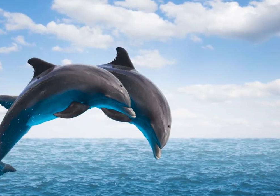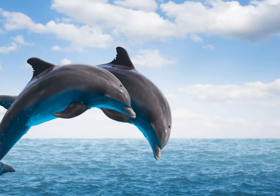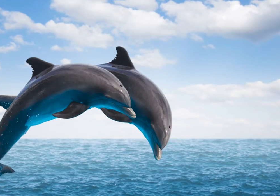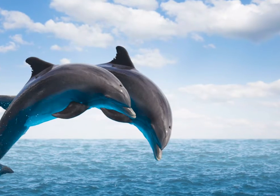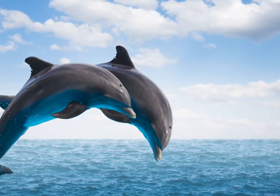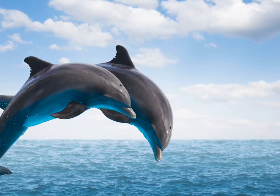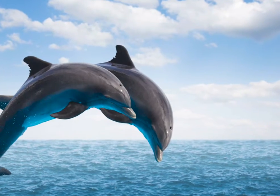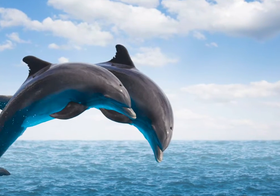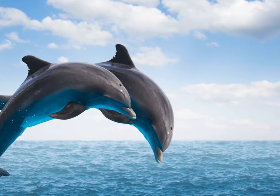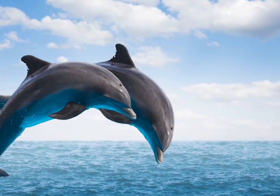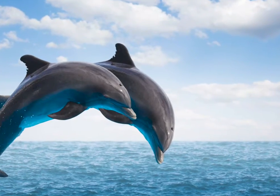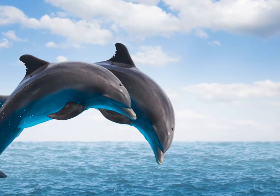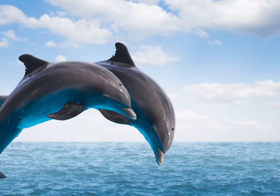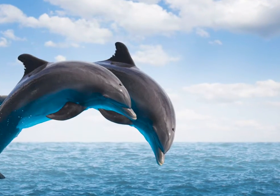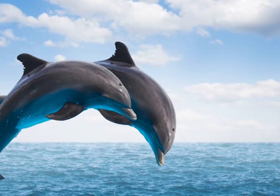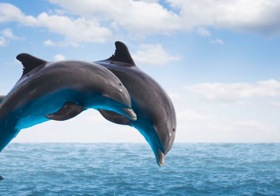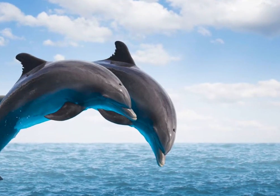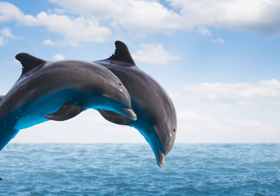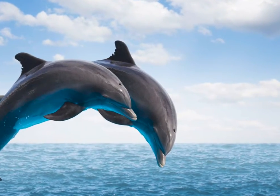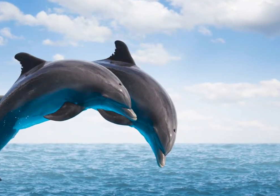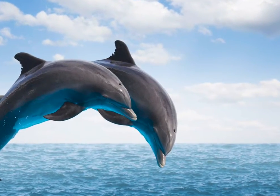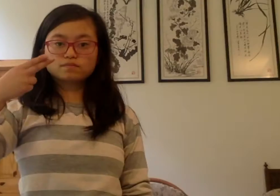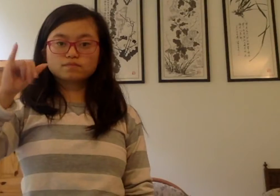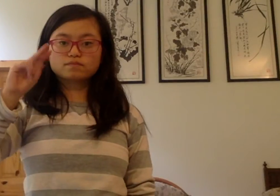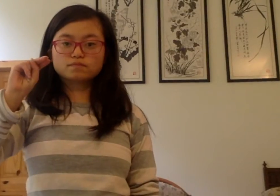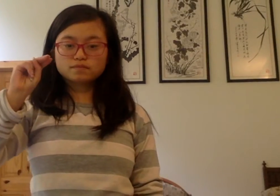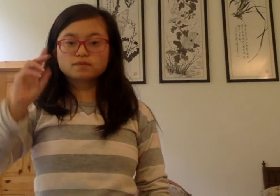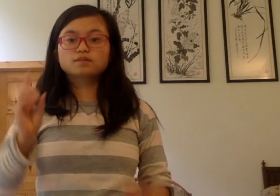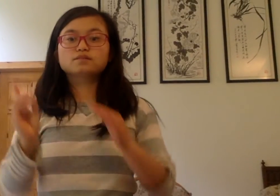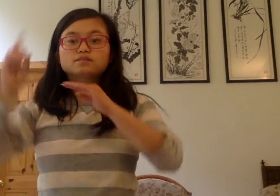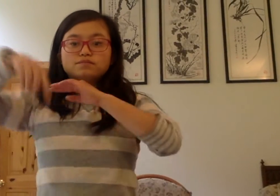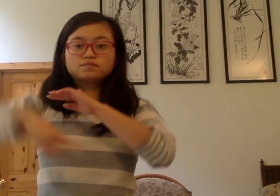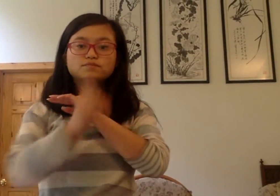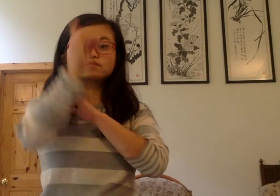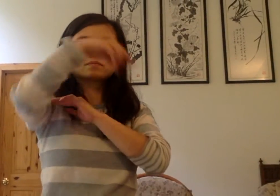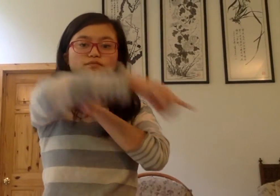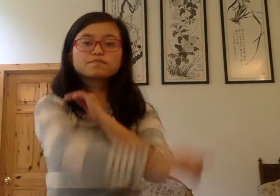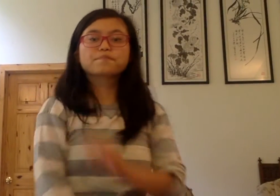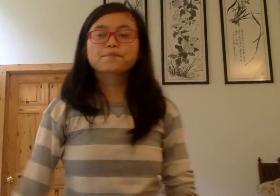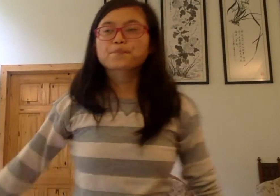Dolphins